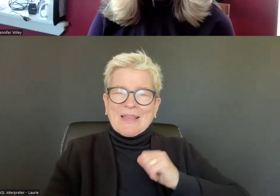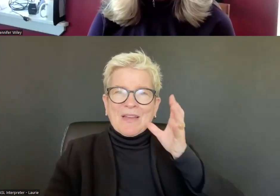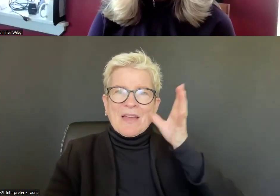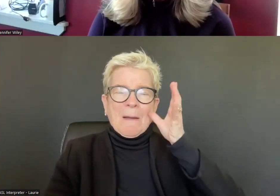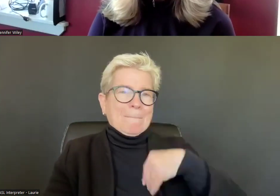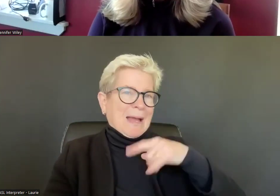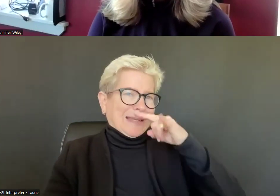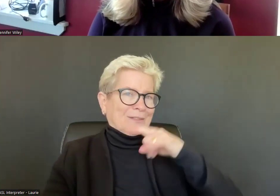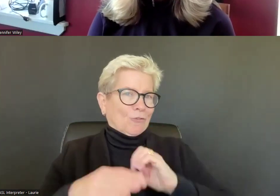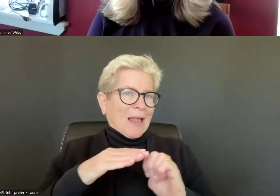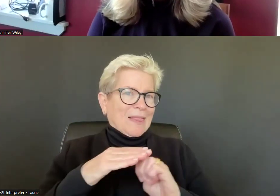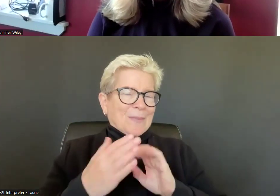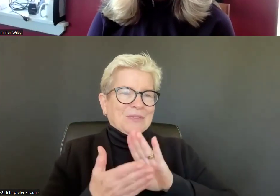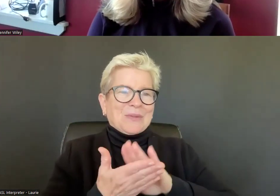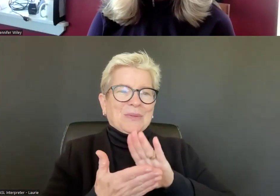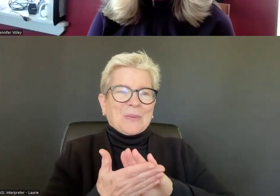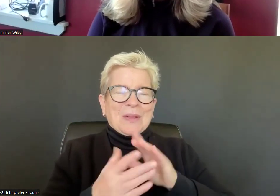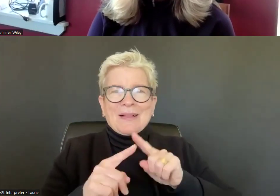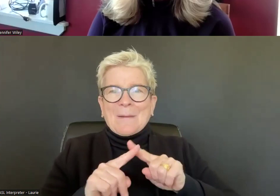school but I don't know how to act as a you know, Middle School,